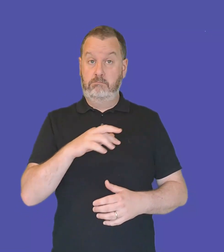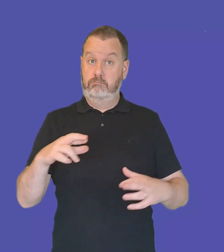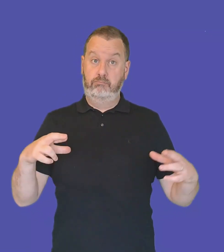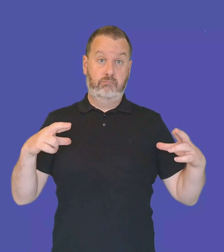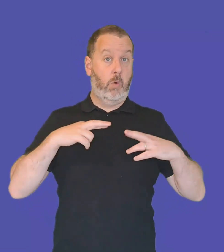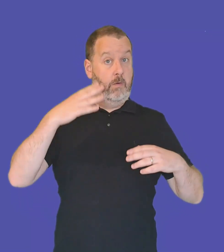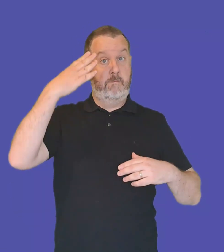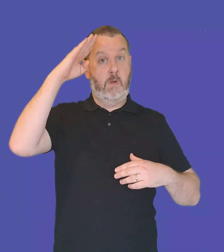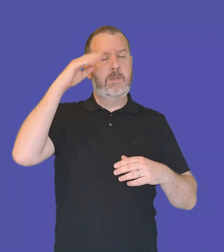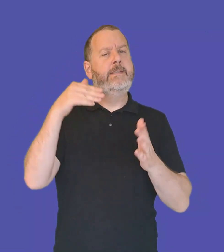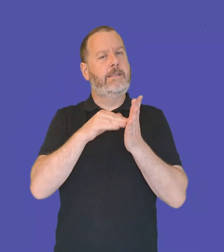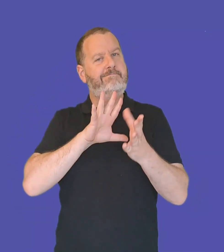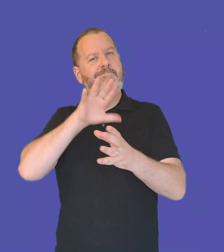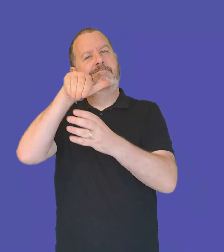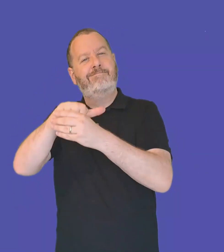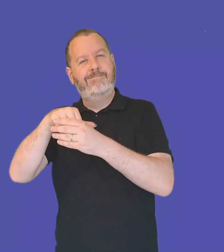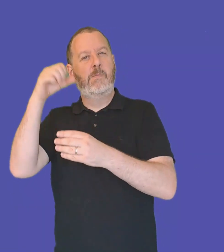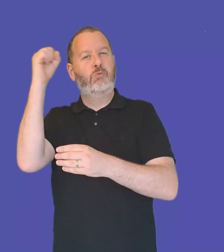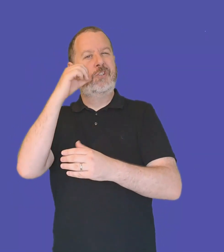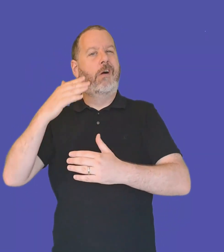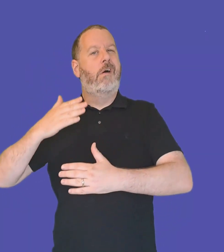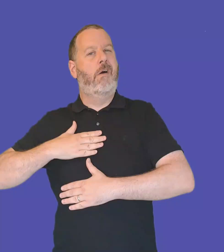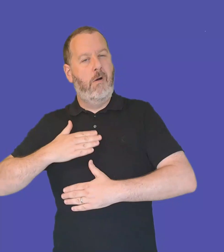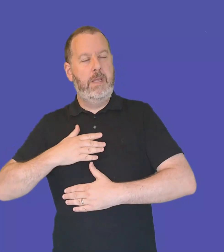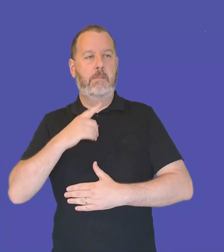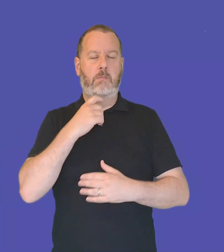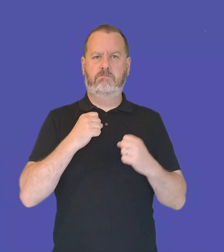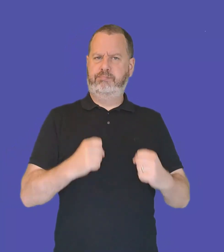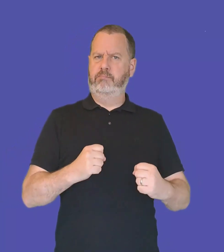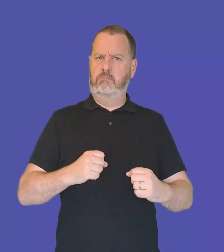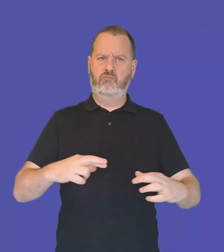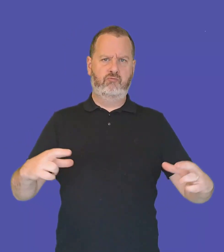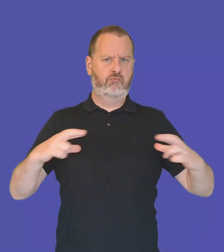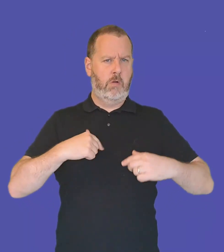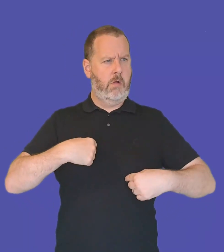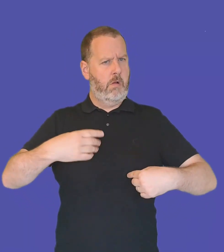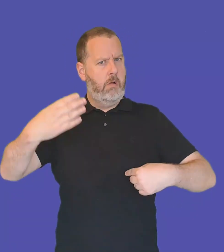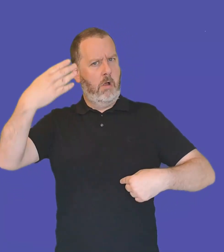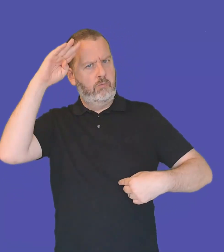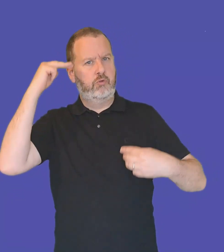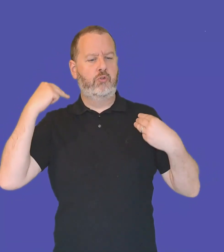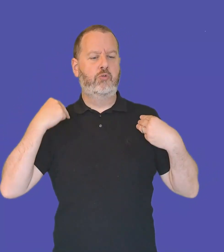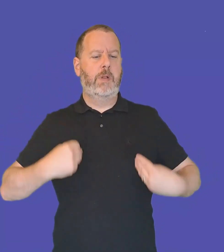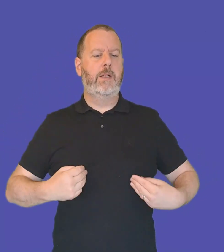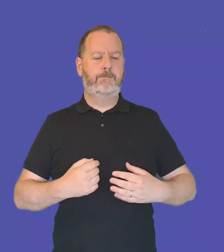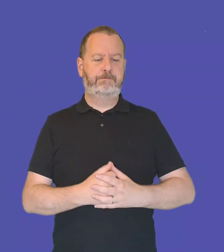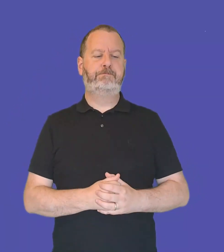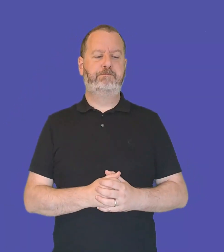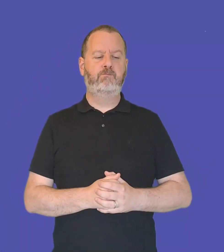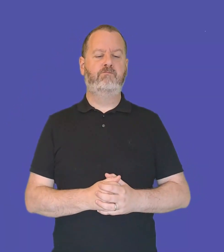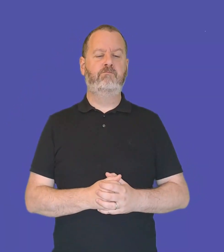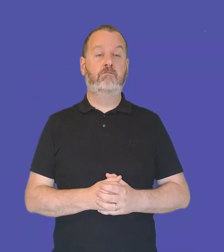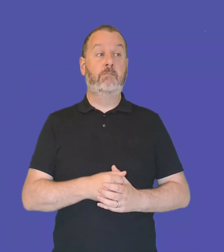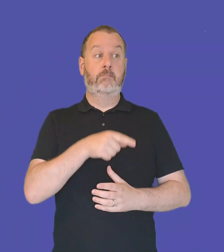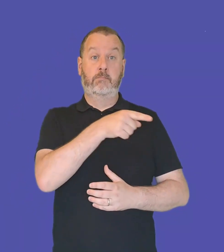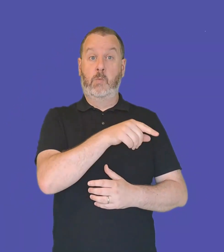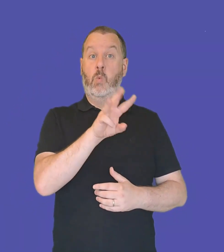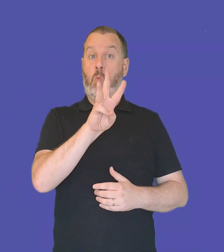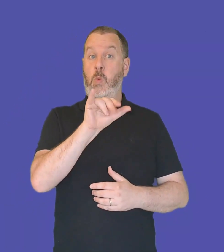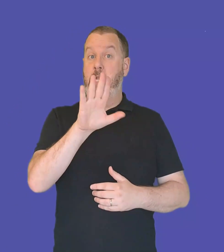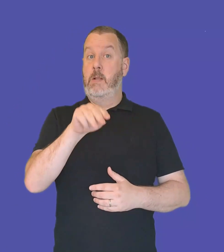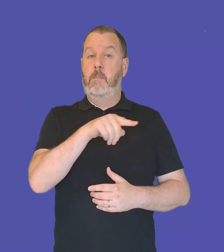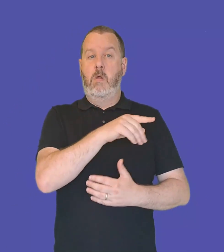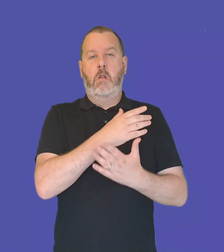and he was very proud of being Irish.